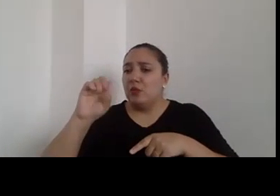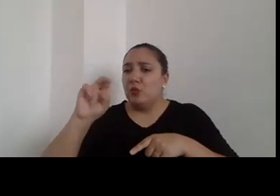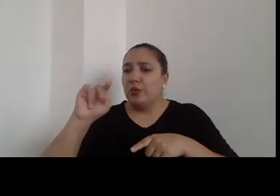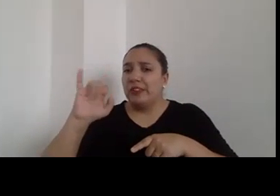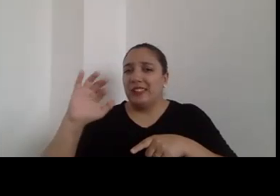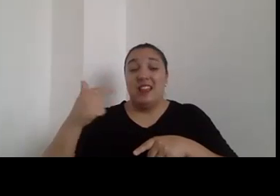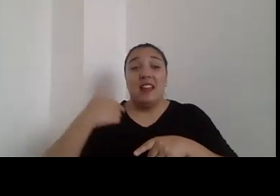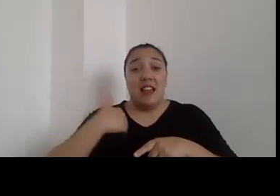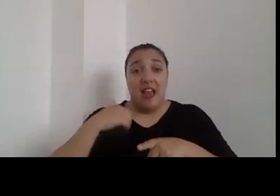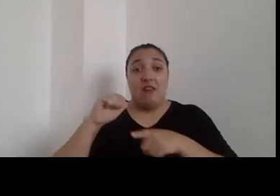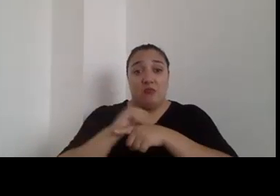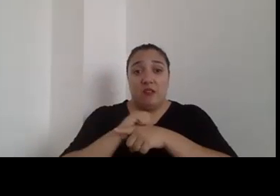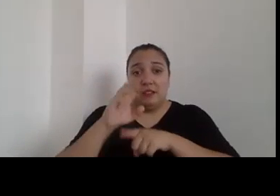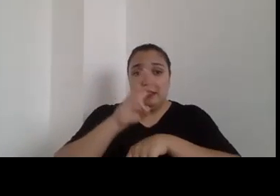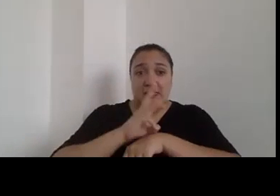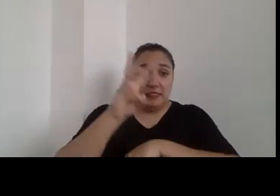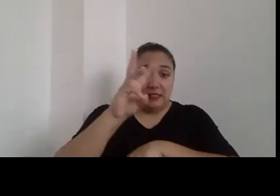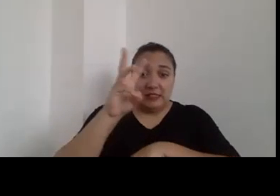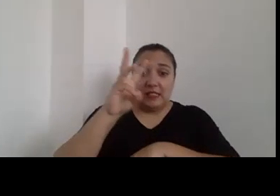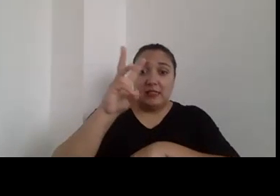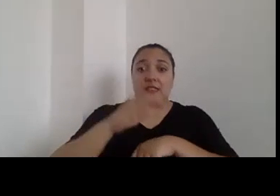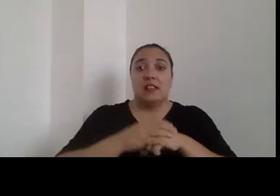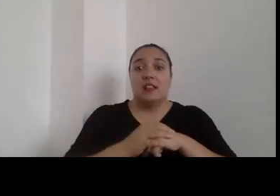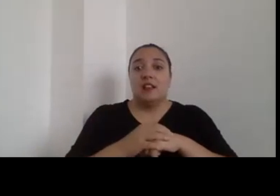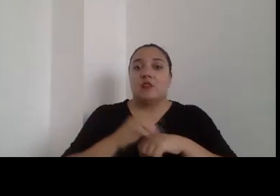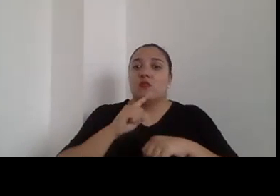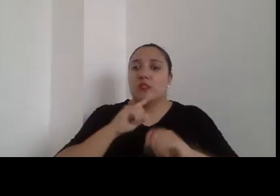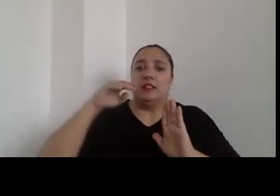more equitable forms of interaction, more equitable forms of